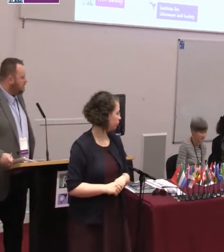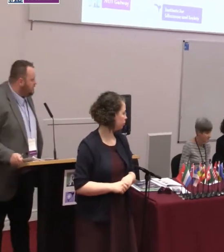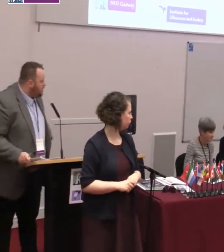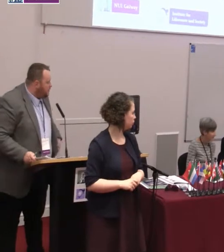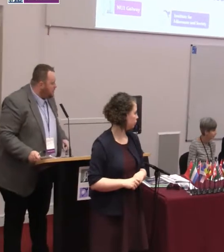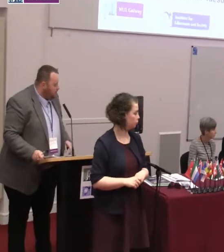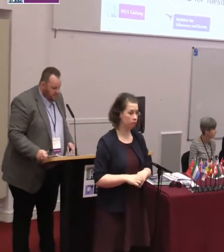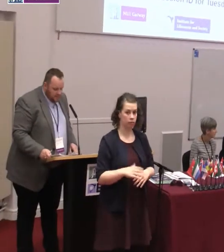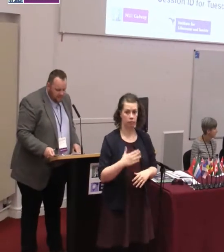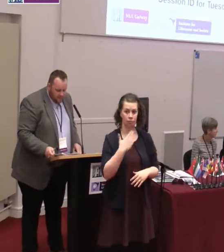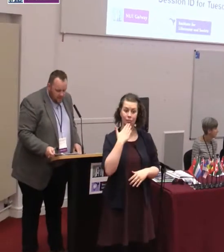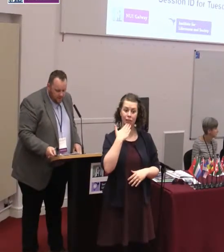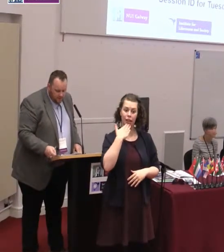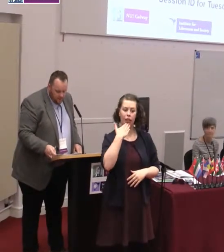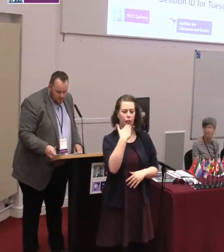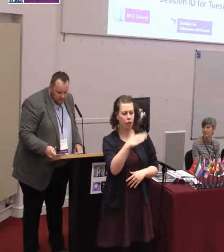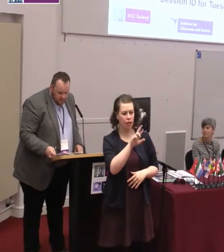Thank you Robert, that